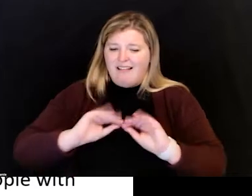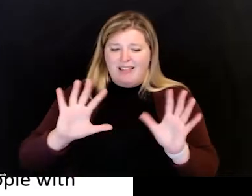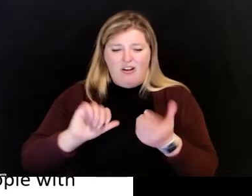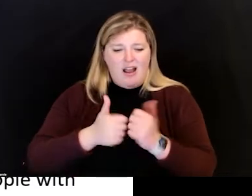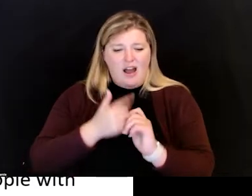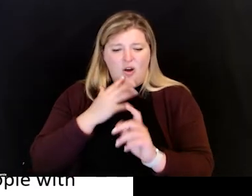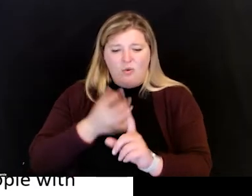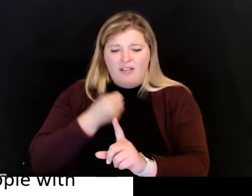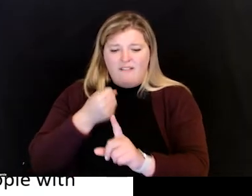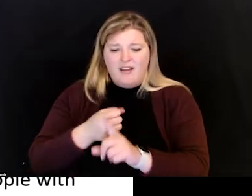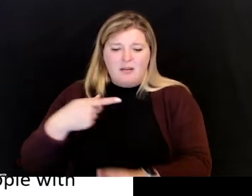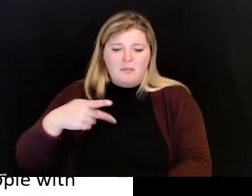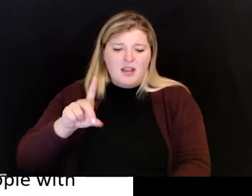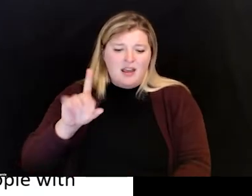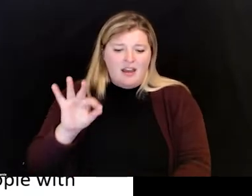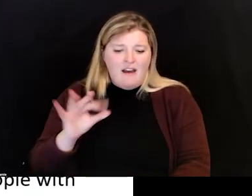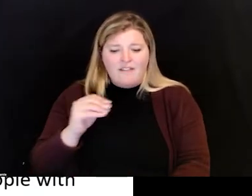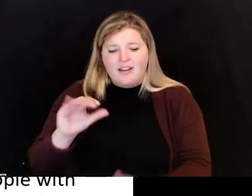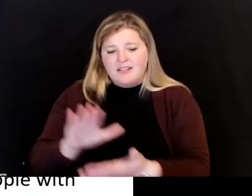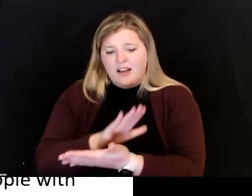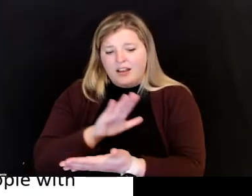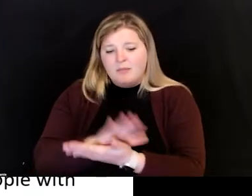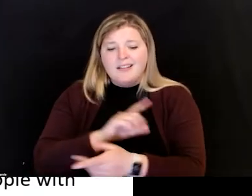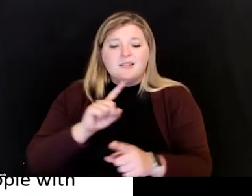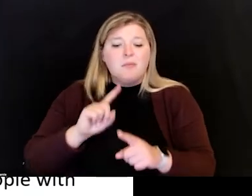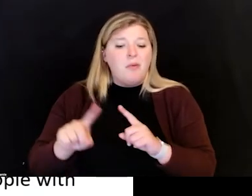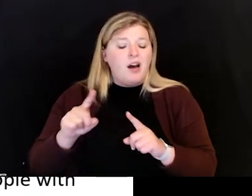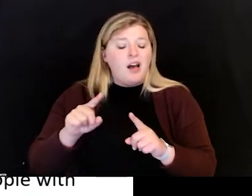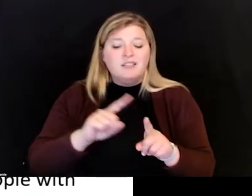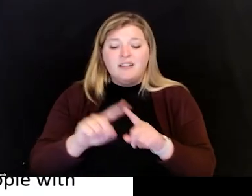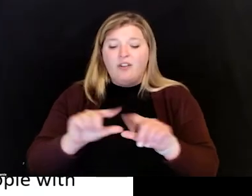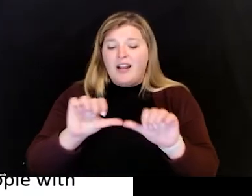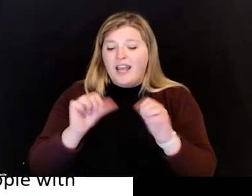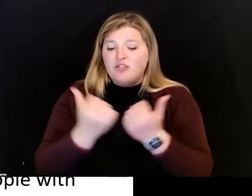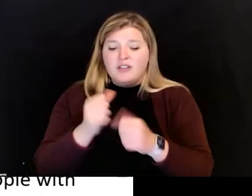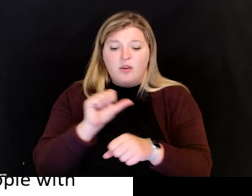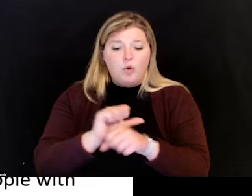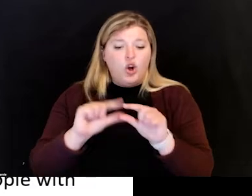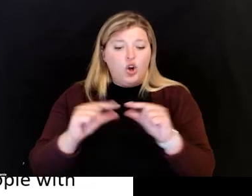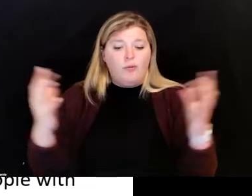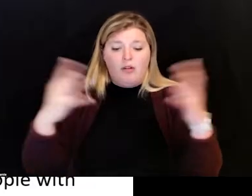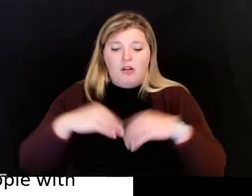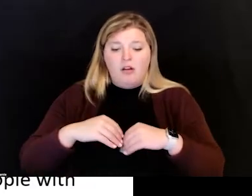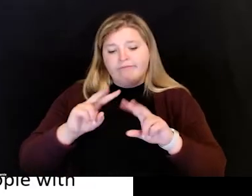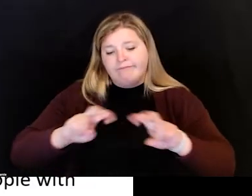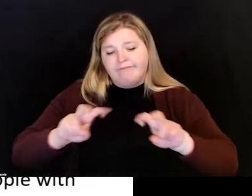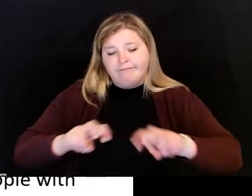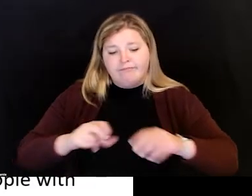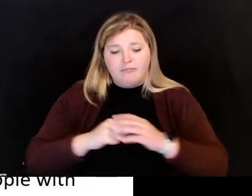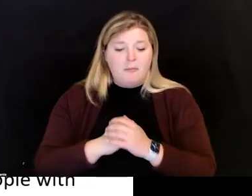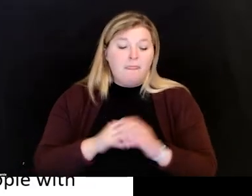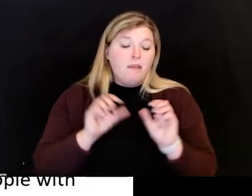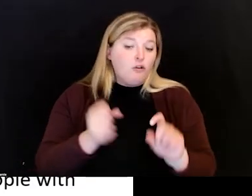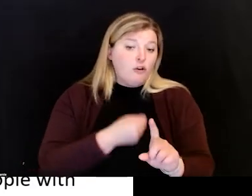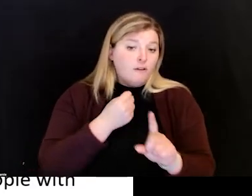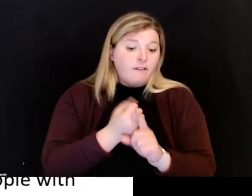affect PDFs and documents, but it's being examined by a cross-agency workgroup. It could affect color use, interactive elements